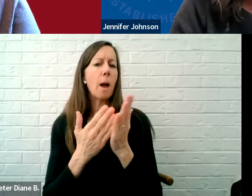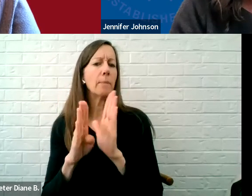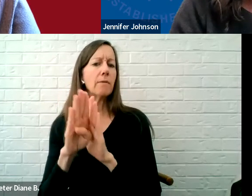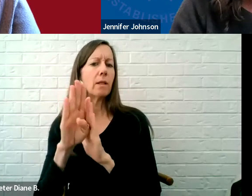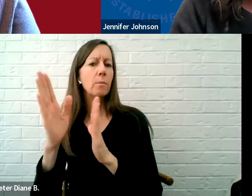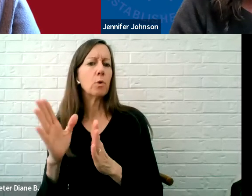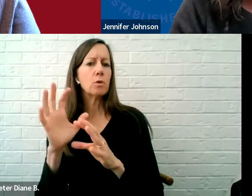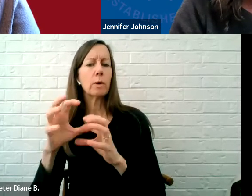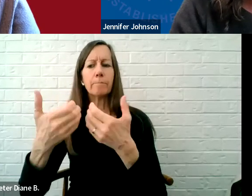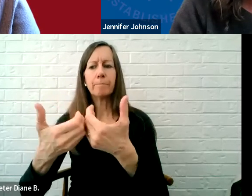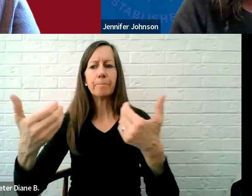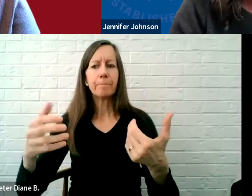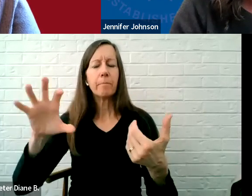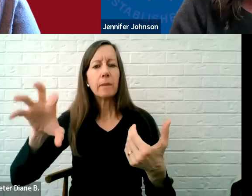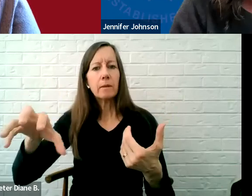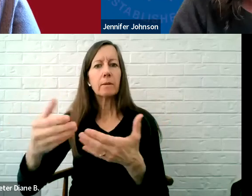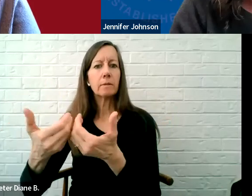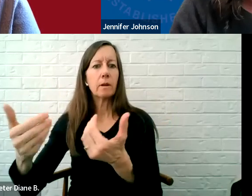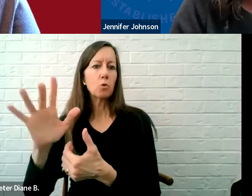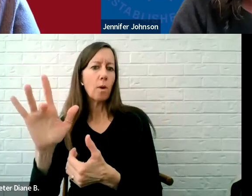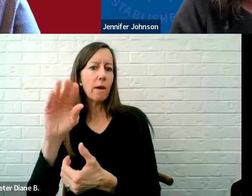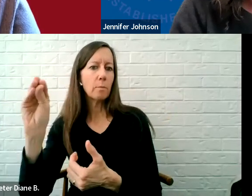but have been discouraged by the State coding congregate rule.